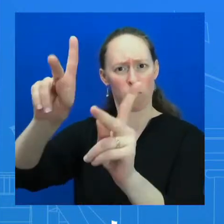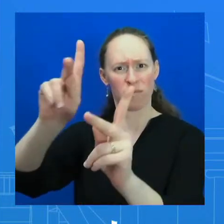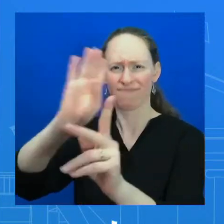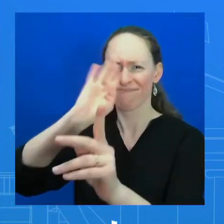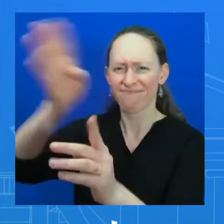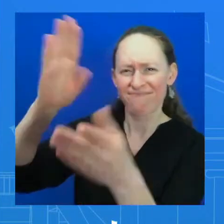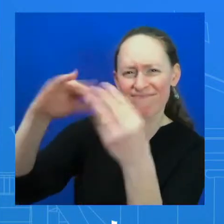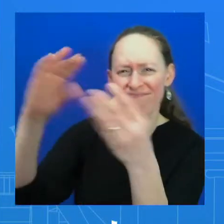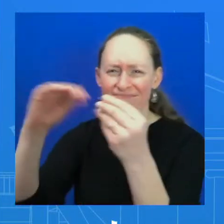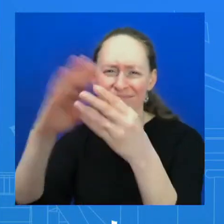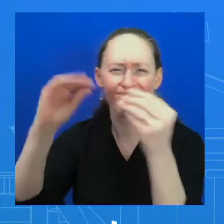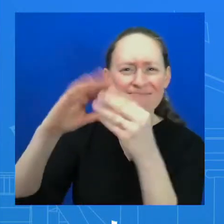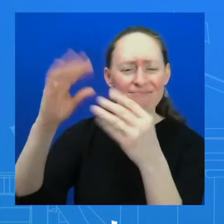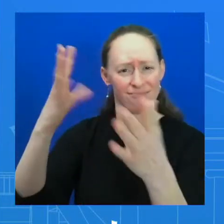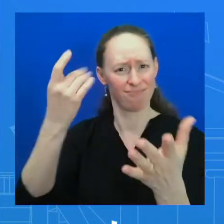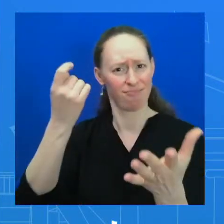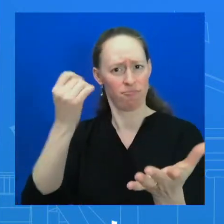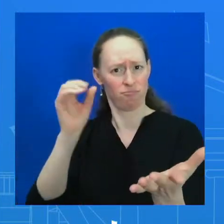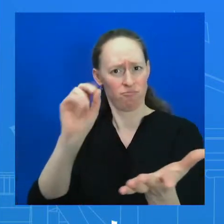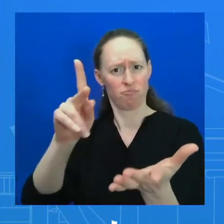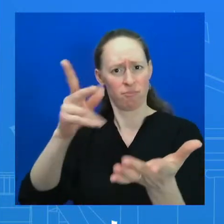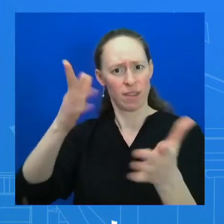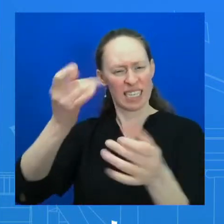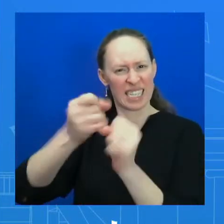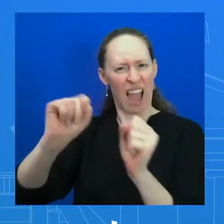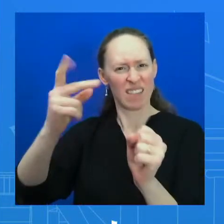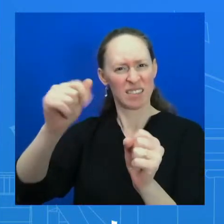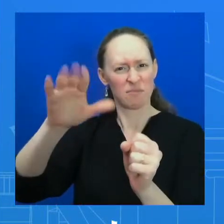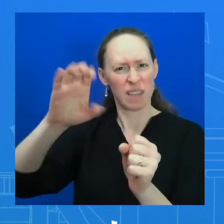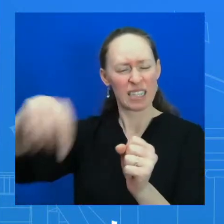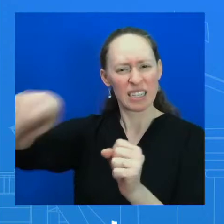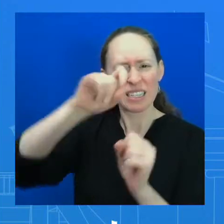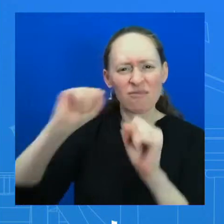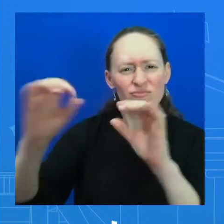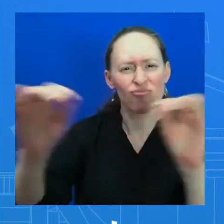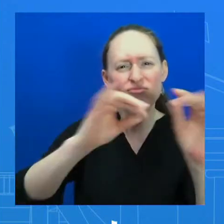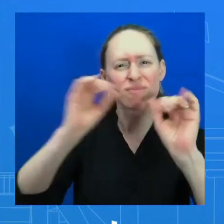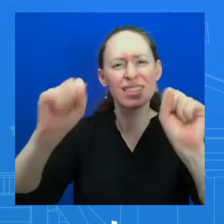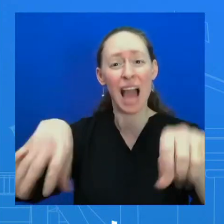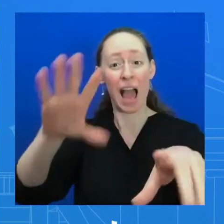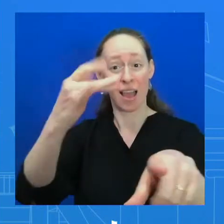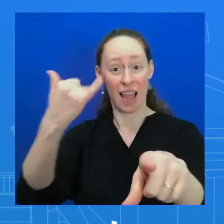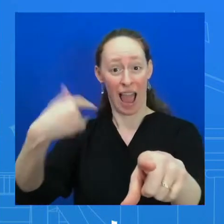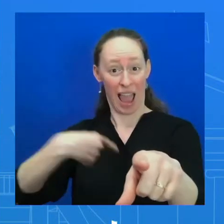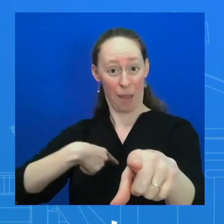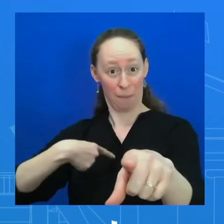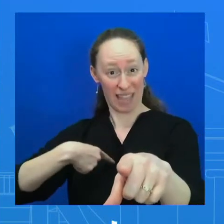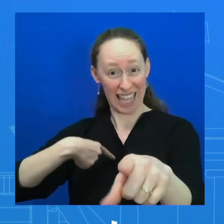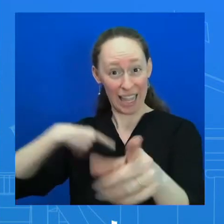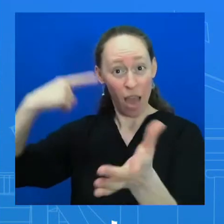to share their thoughts with us. So, I'm just not going to read out a content of a me- a private meeting. The Press: Well, since he chose himself